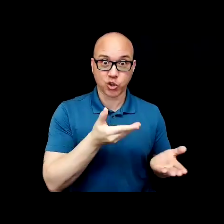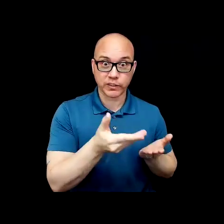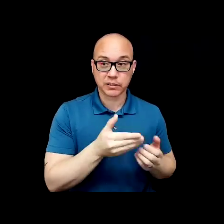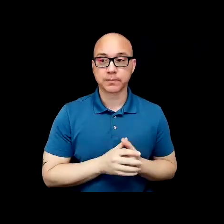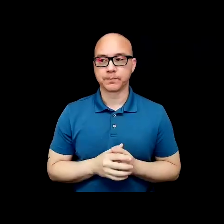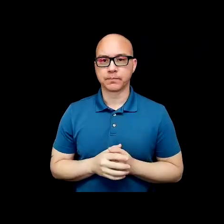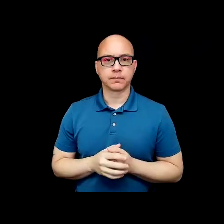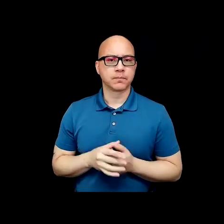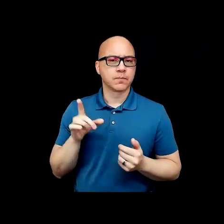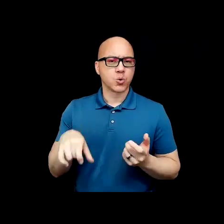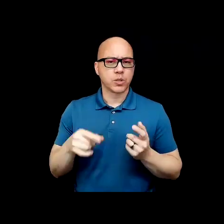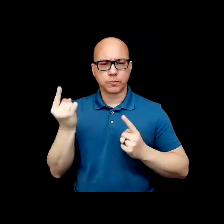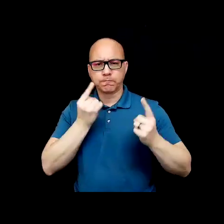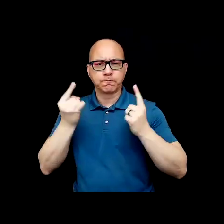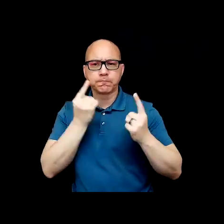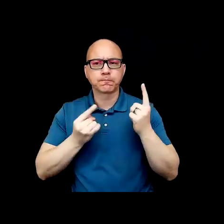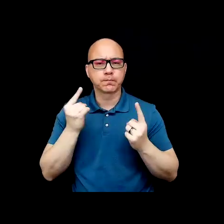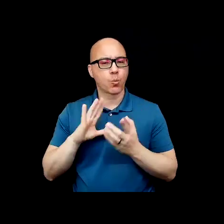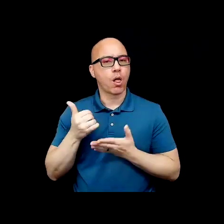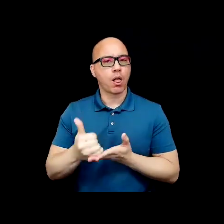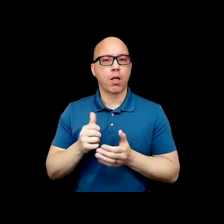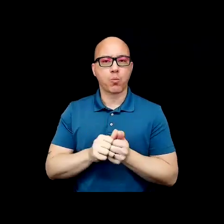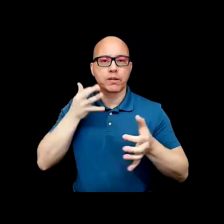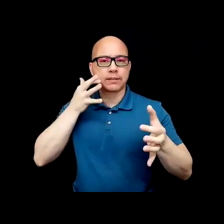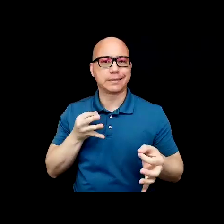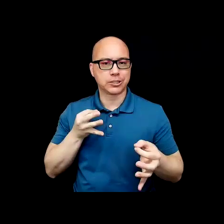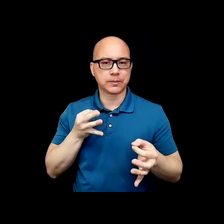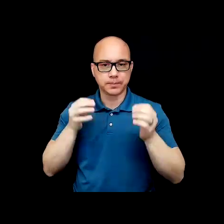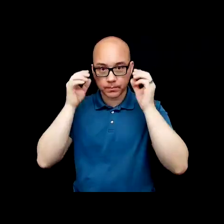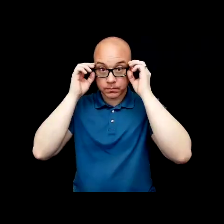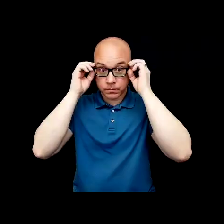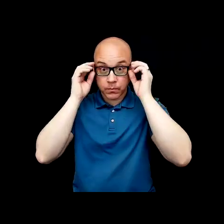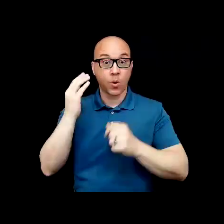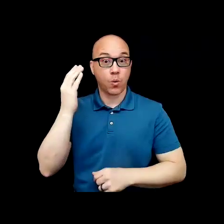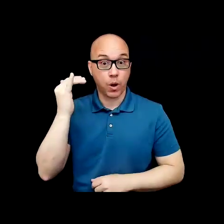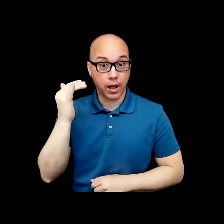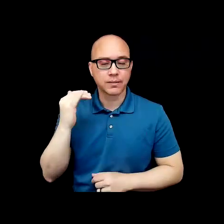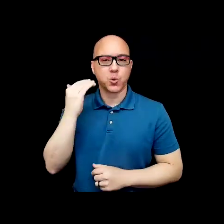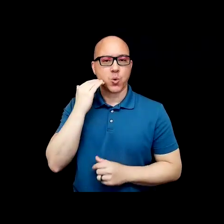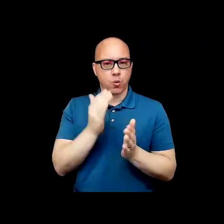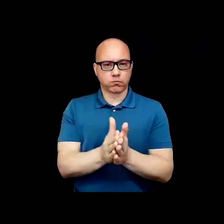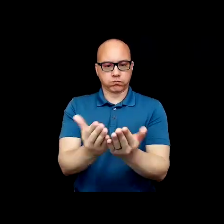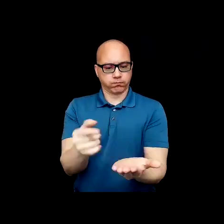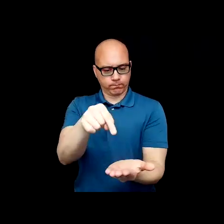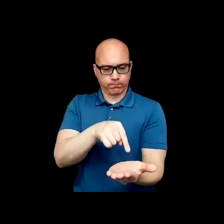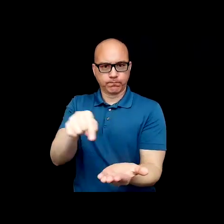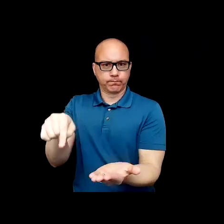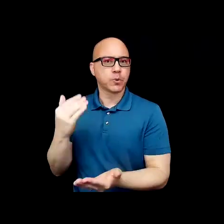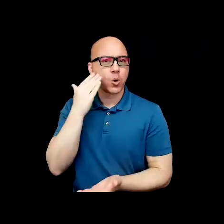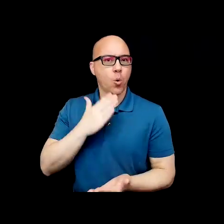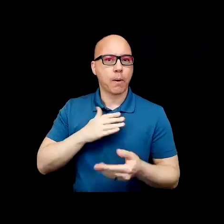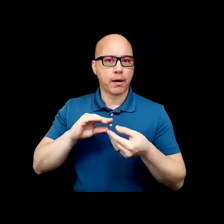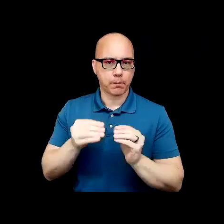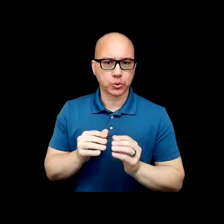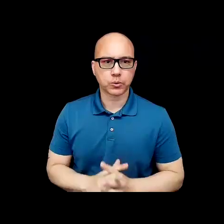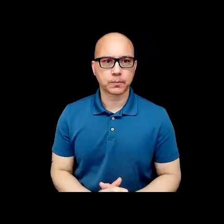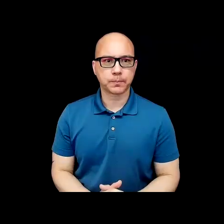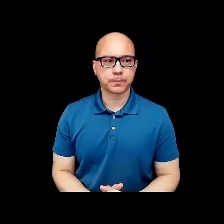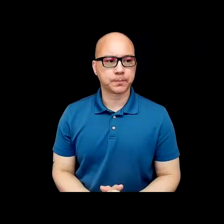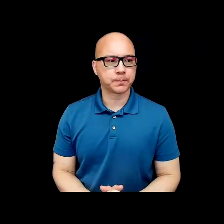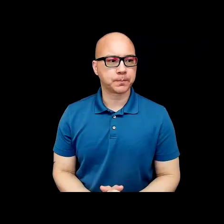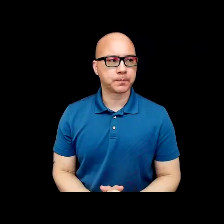It helps with your decision-making, because you know what your numbers are.